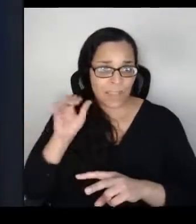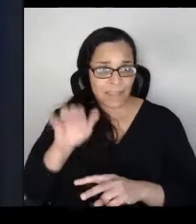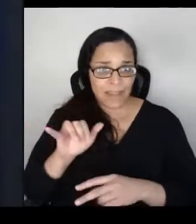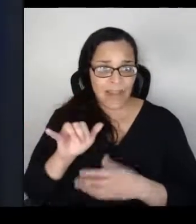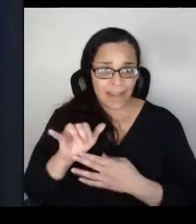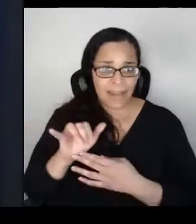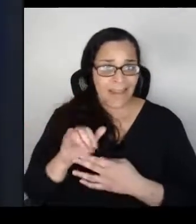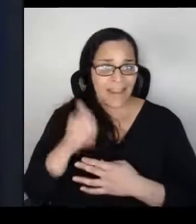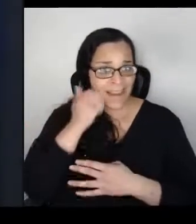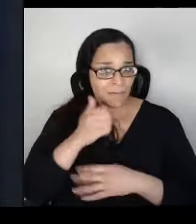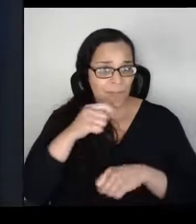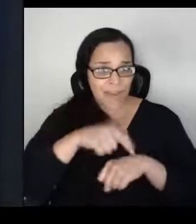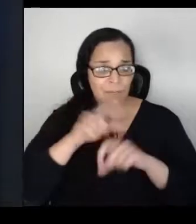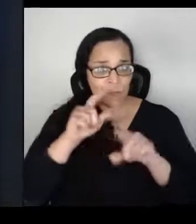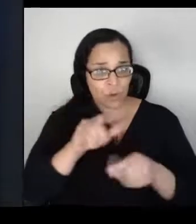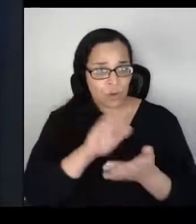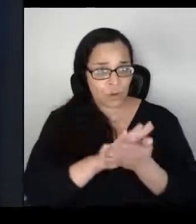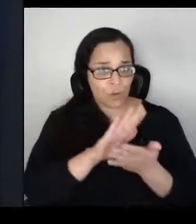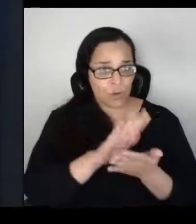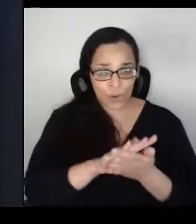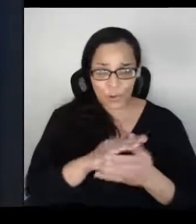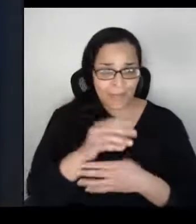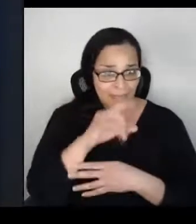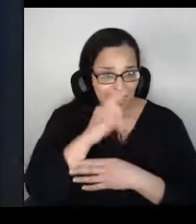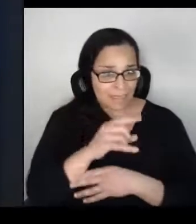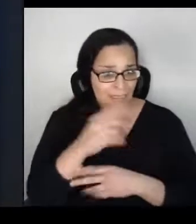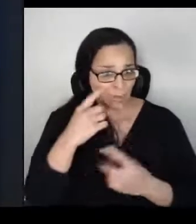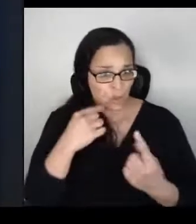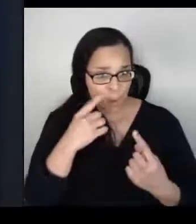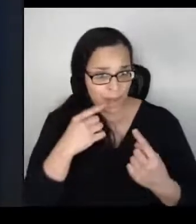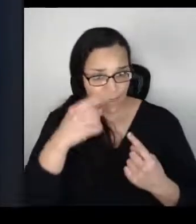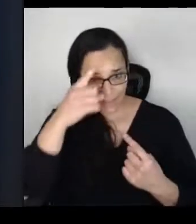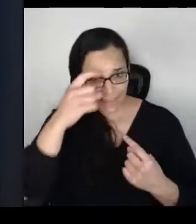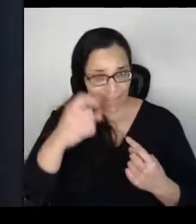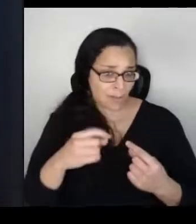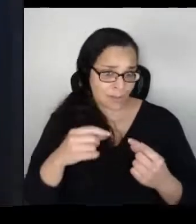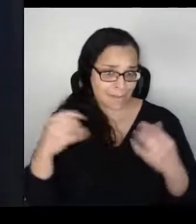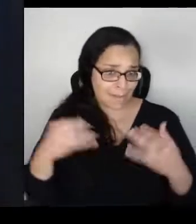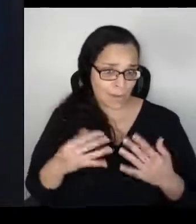That's the level of terror that people face under the system.